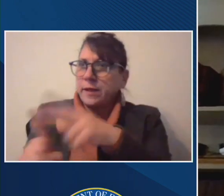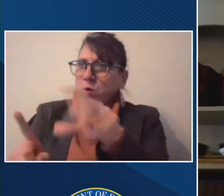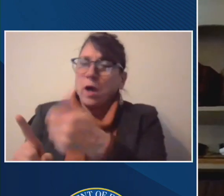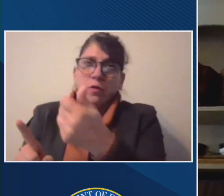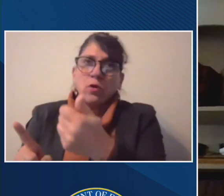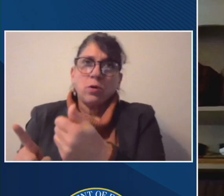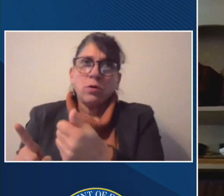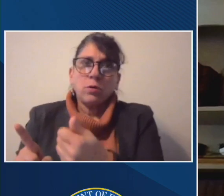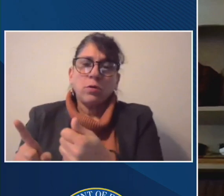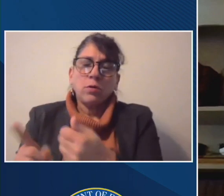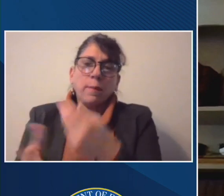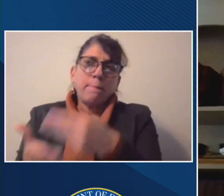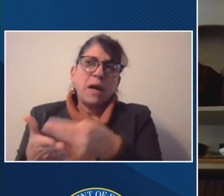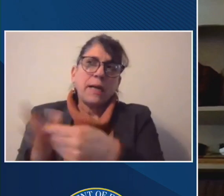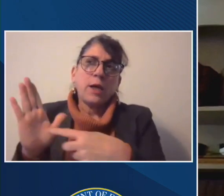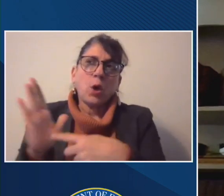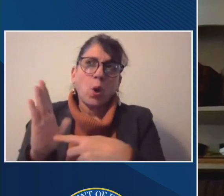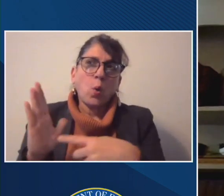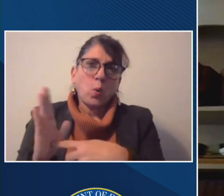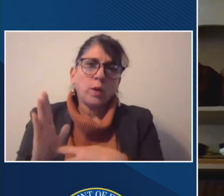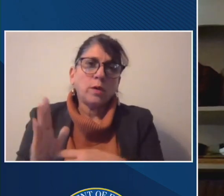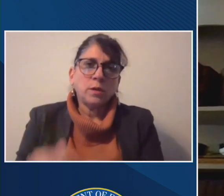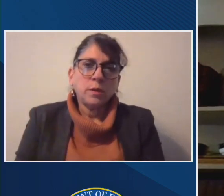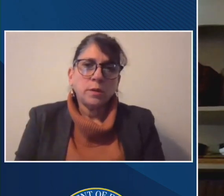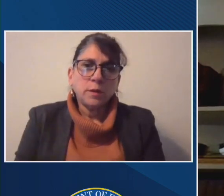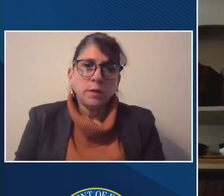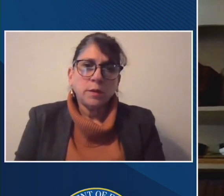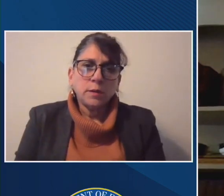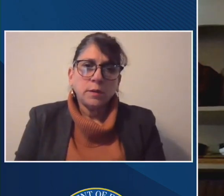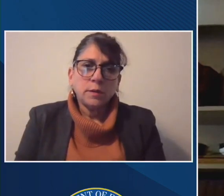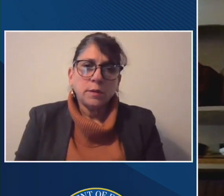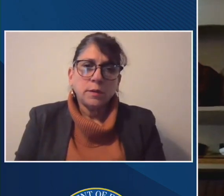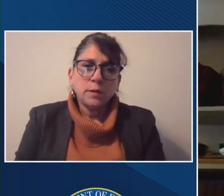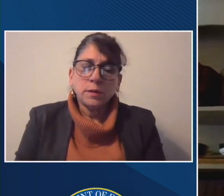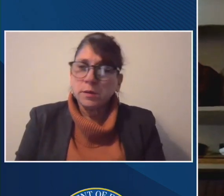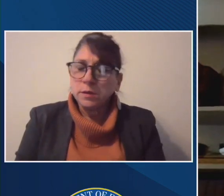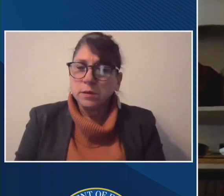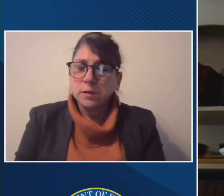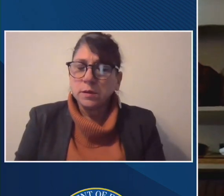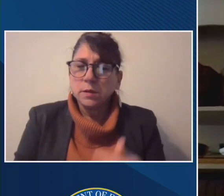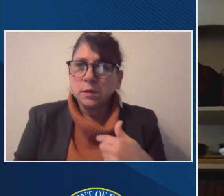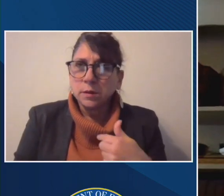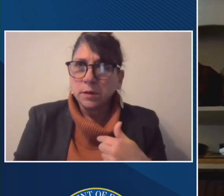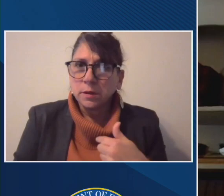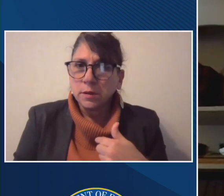Again, I don't know that I see an